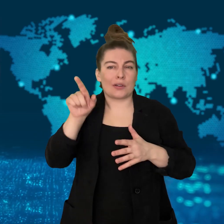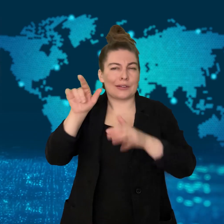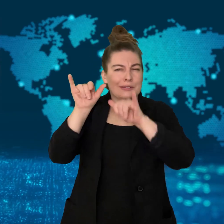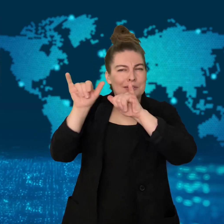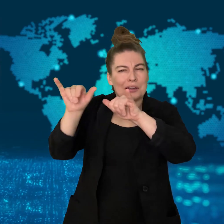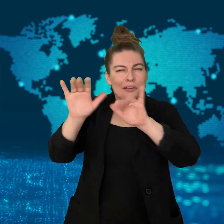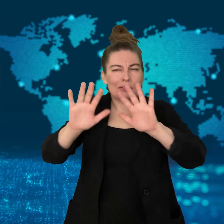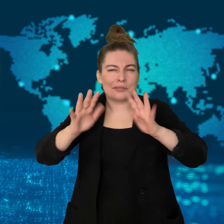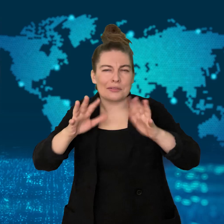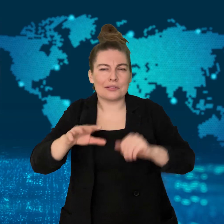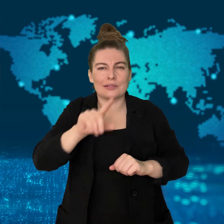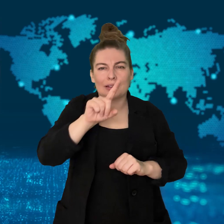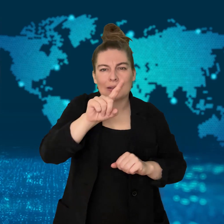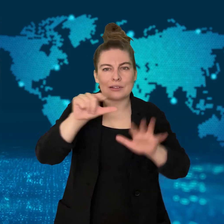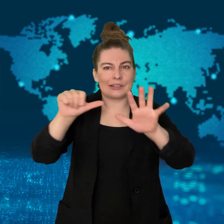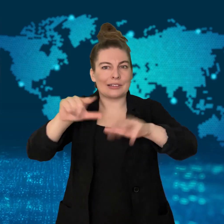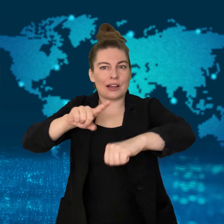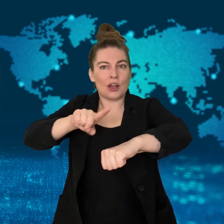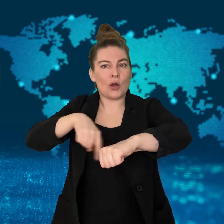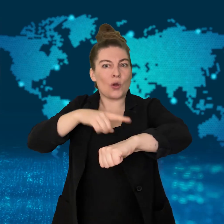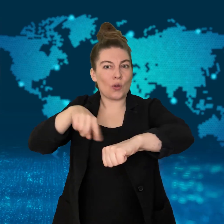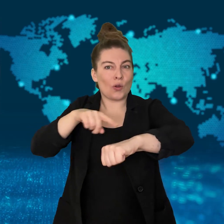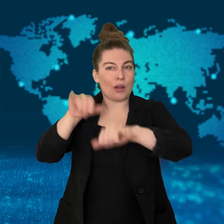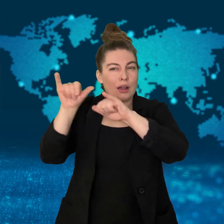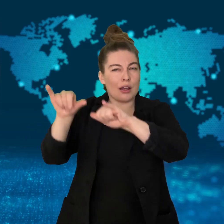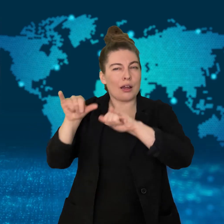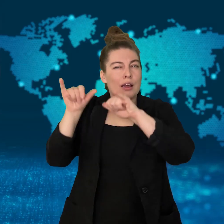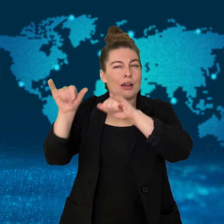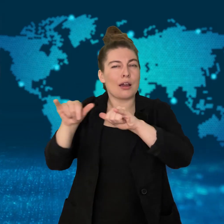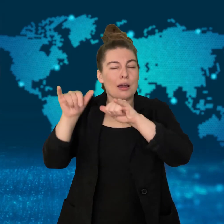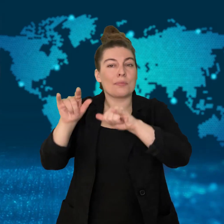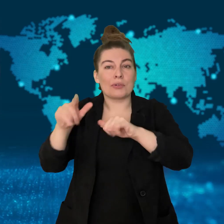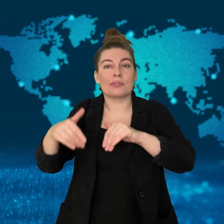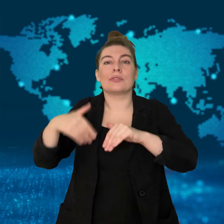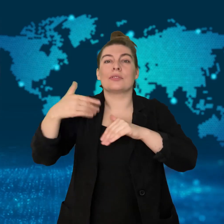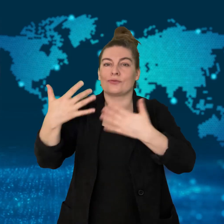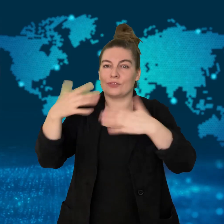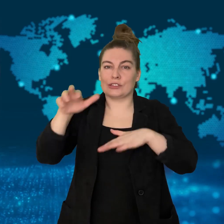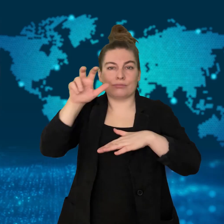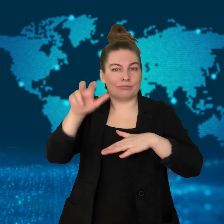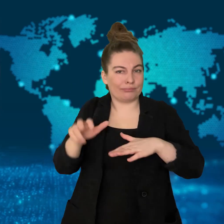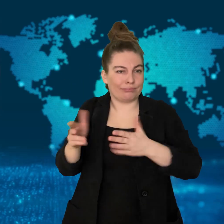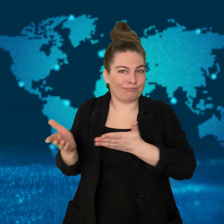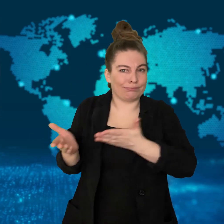He was safely brought down after 16 hours.